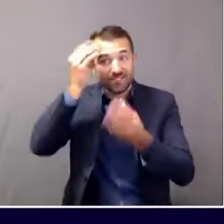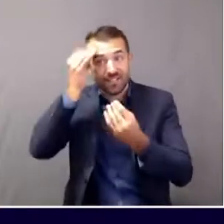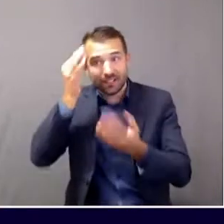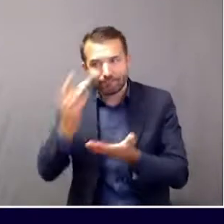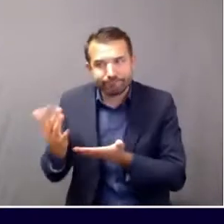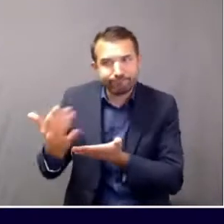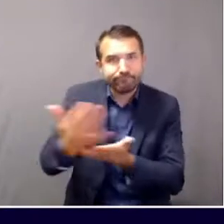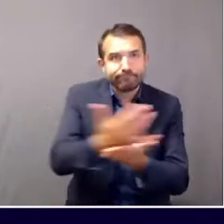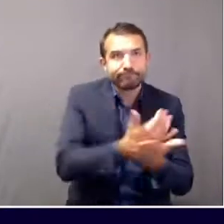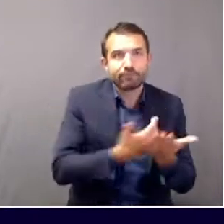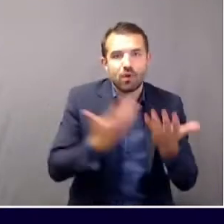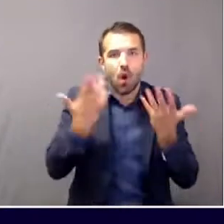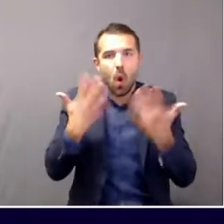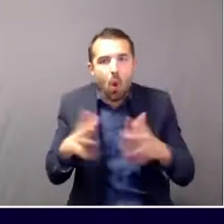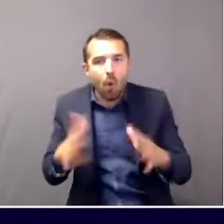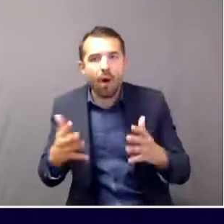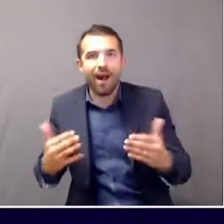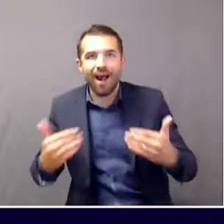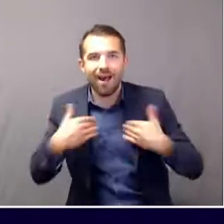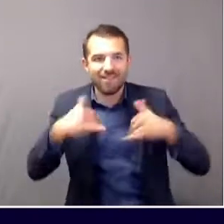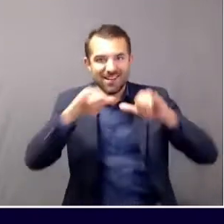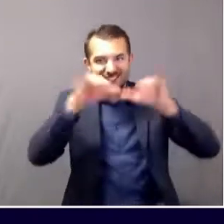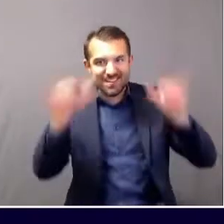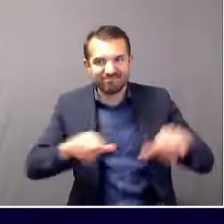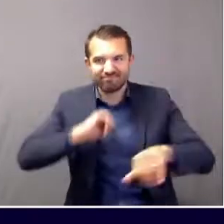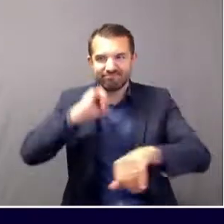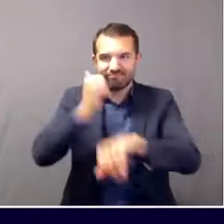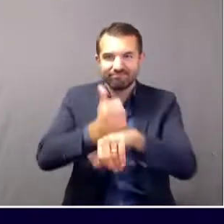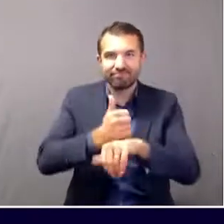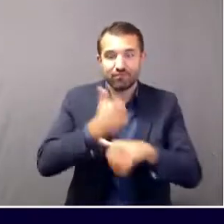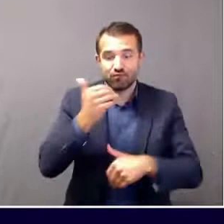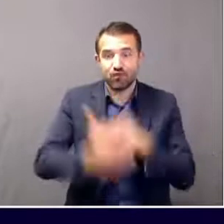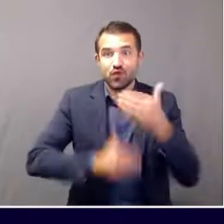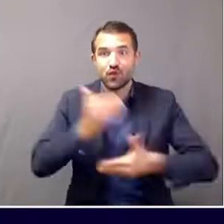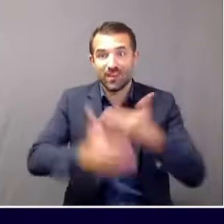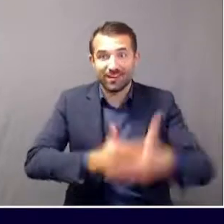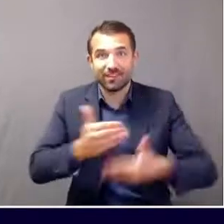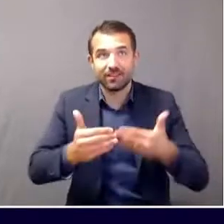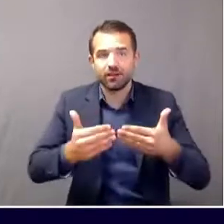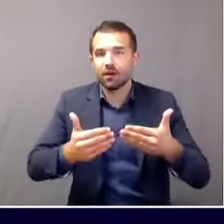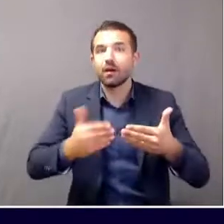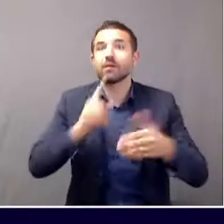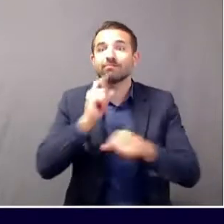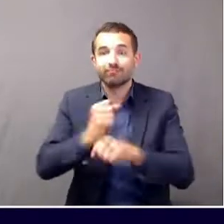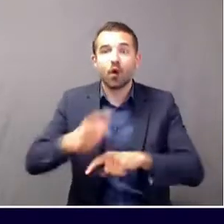they know when to put the trial